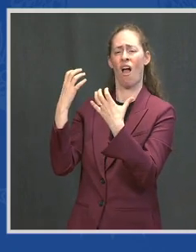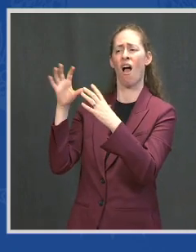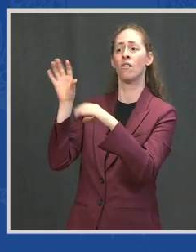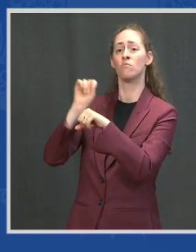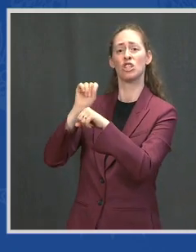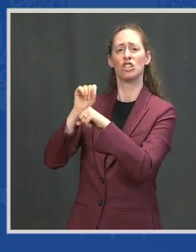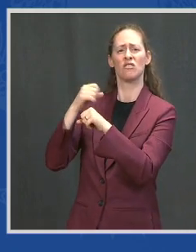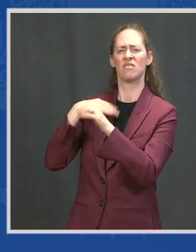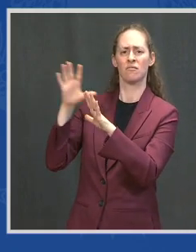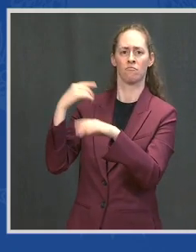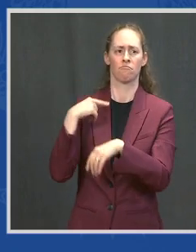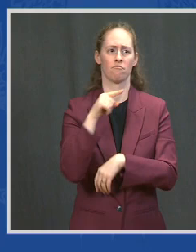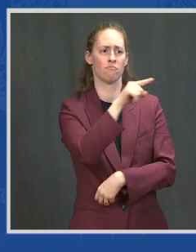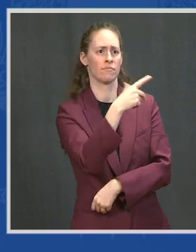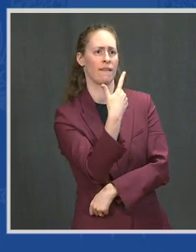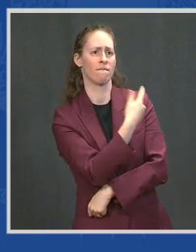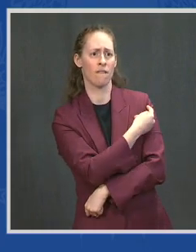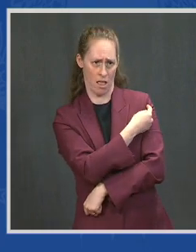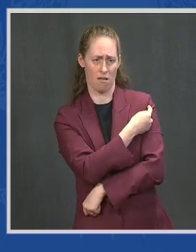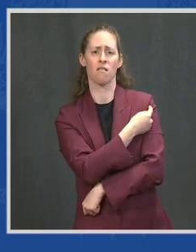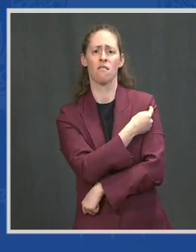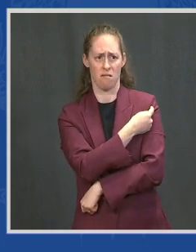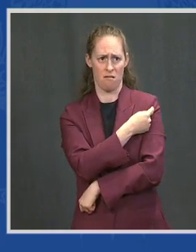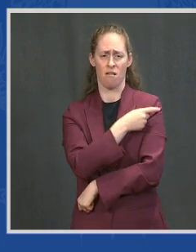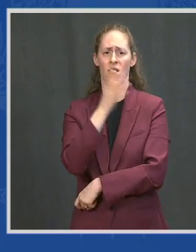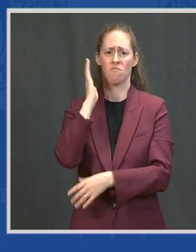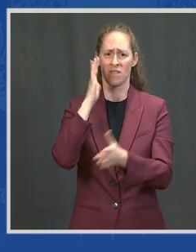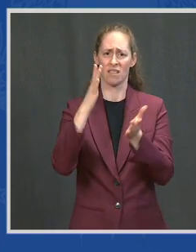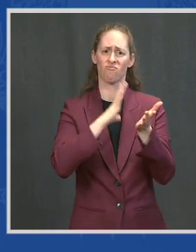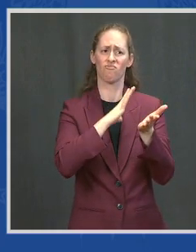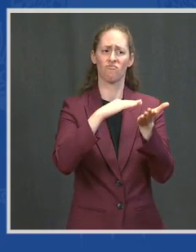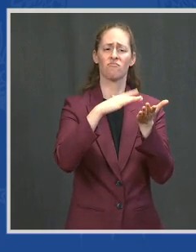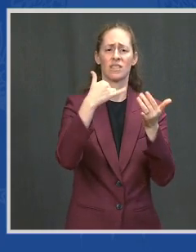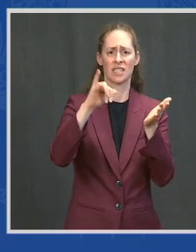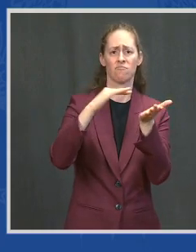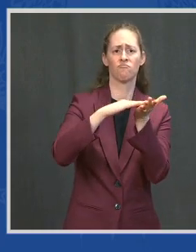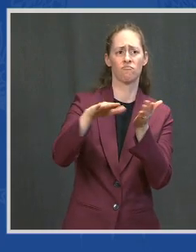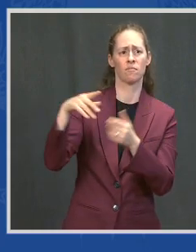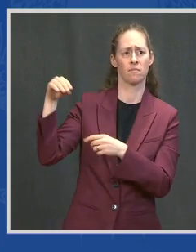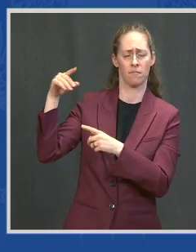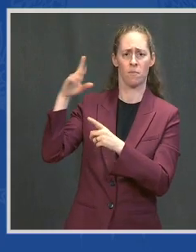that reimburses the businesses for the cost of giving the employee the time off to get vaccinated.